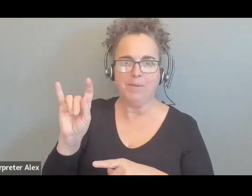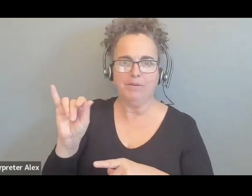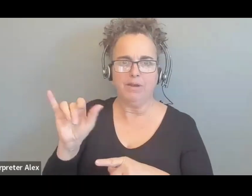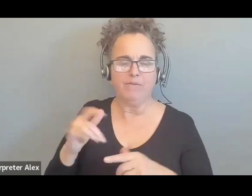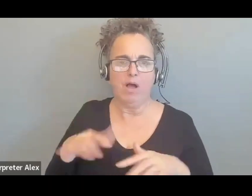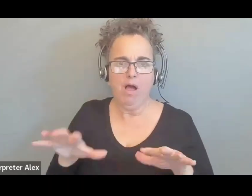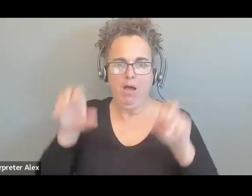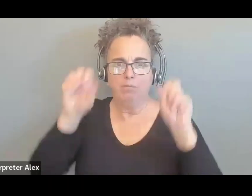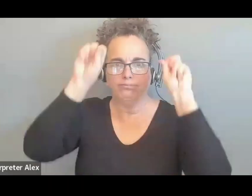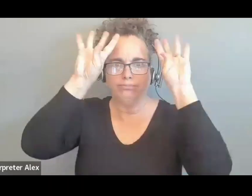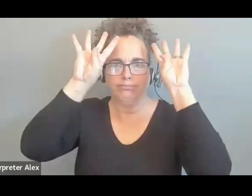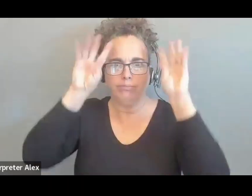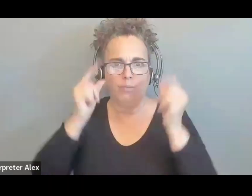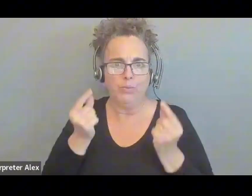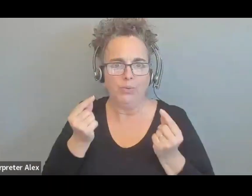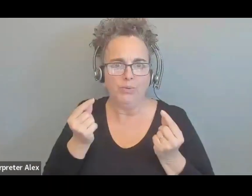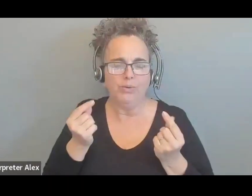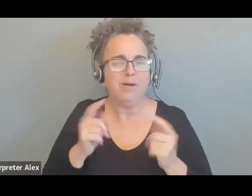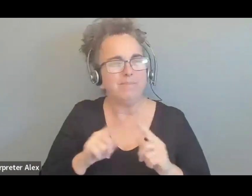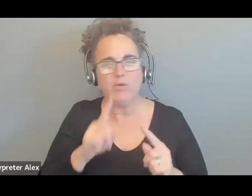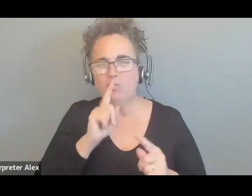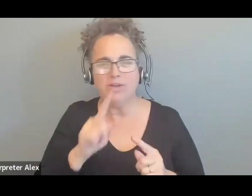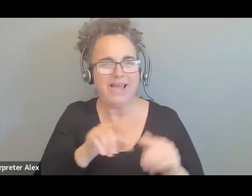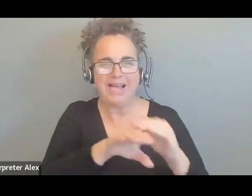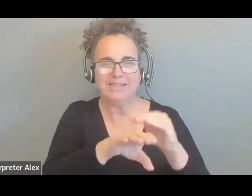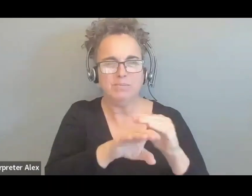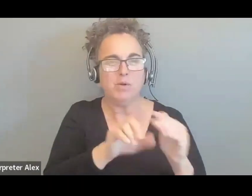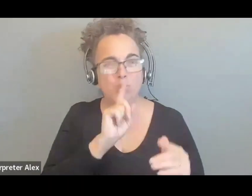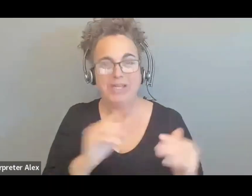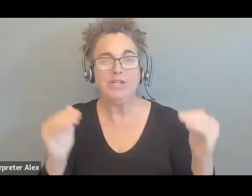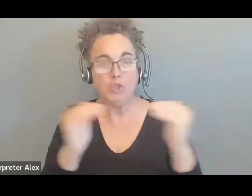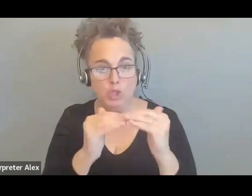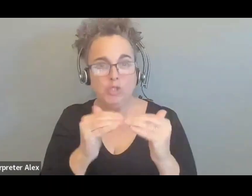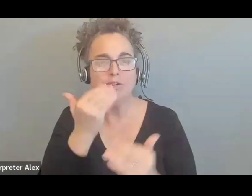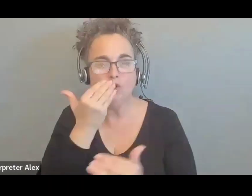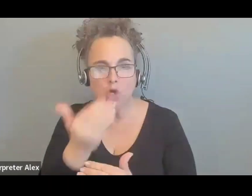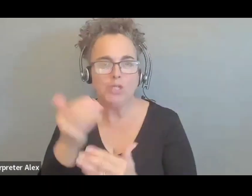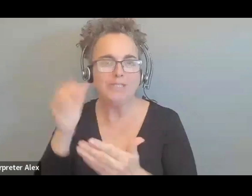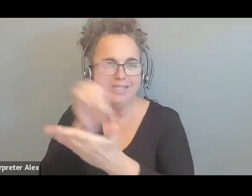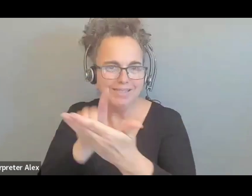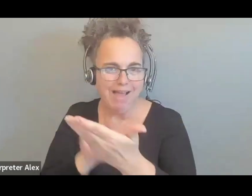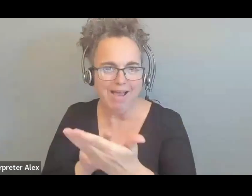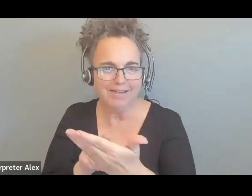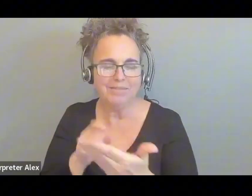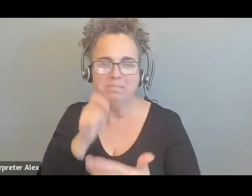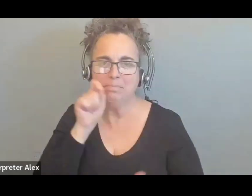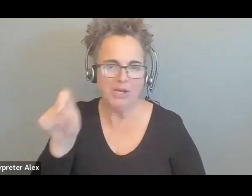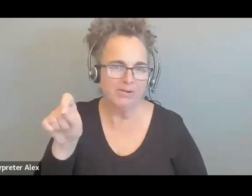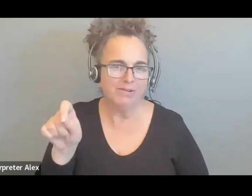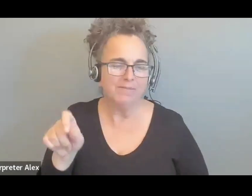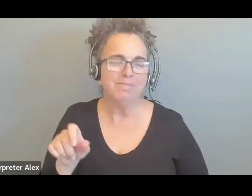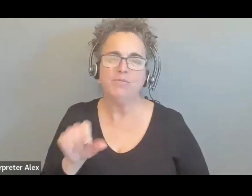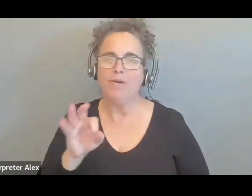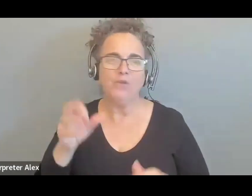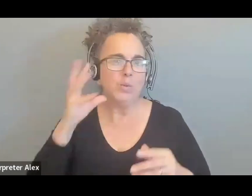of accessibility that are just good design, good practice that I'd also recommend if you're experiencing a lot of pushback in this way,